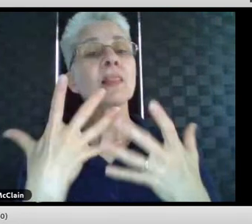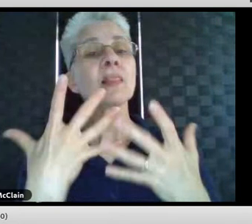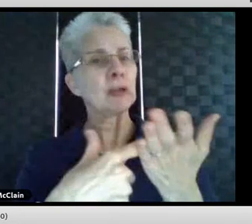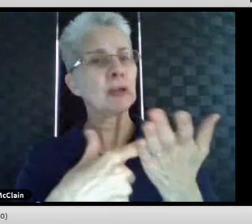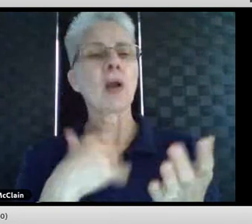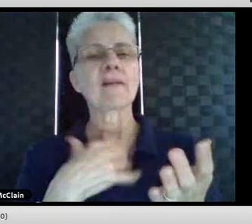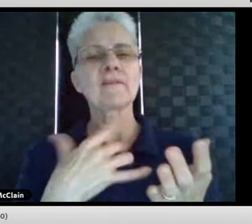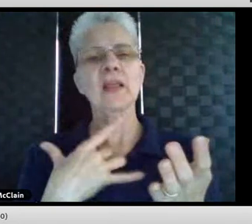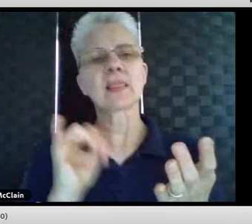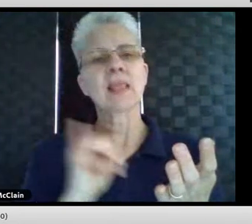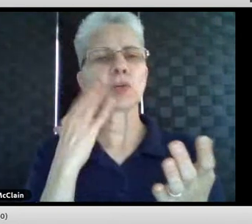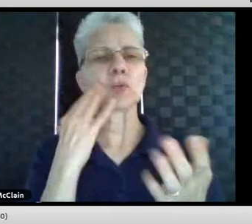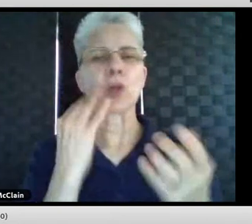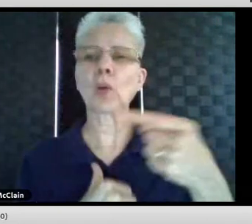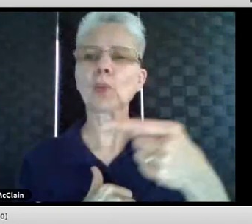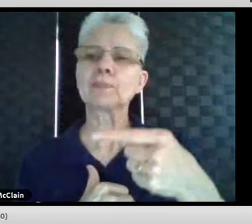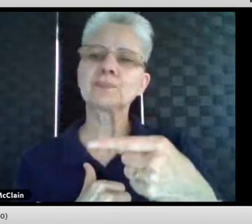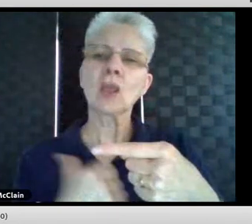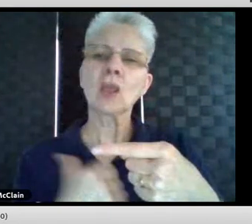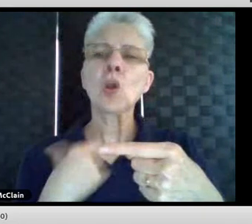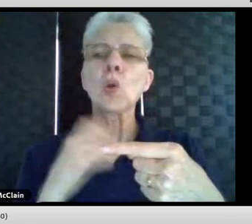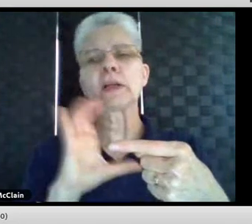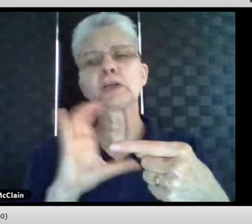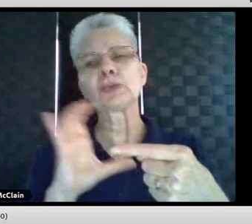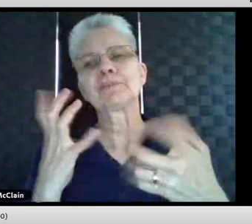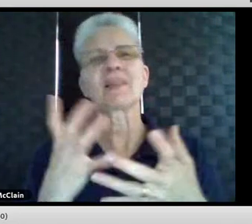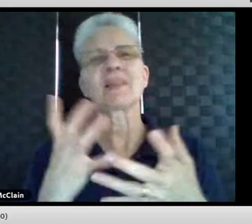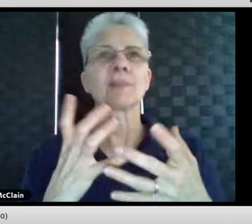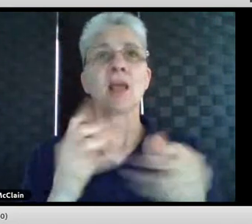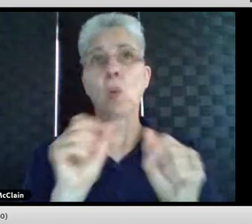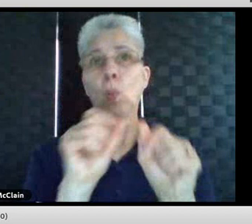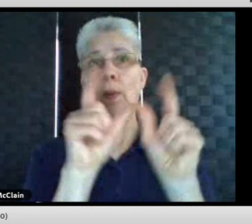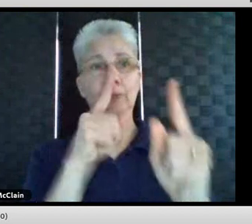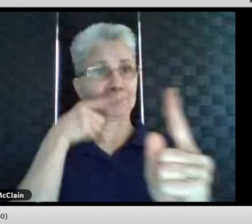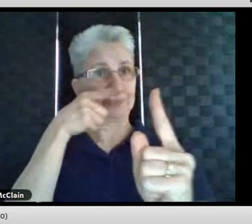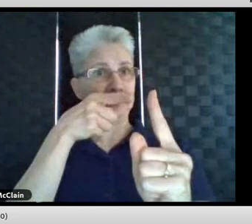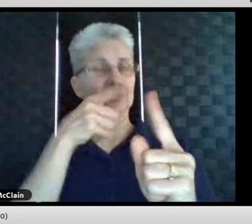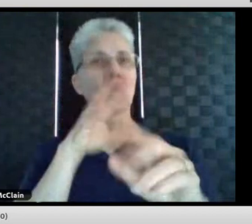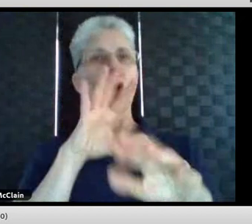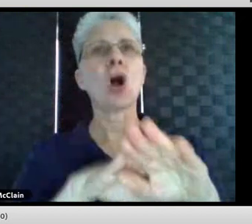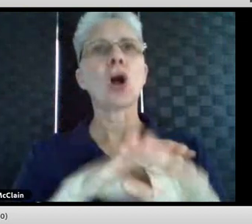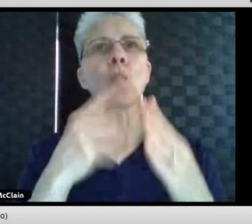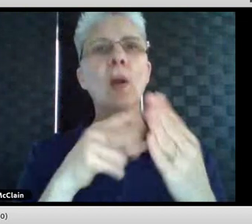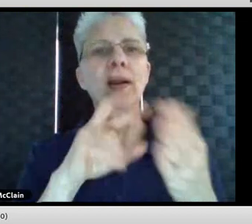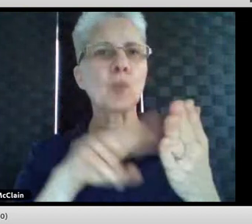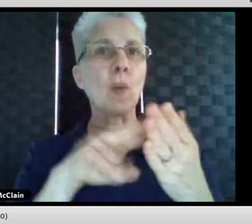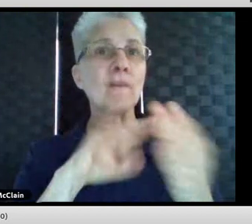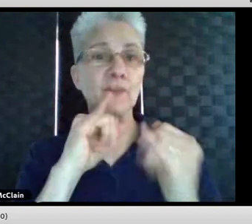I feel like, you know, we could do a webinar just on what is the reference interview, right?